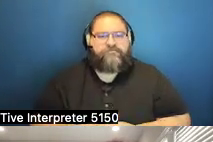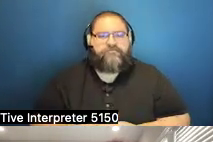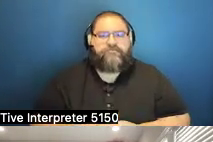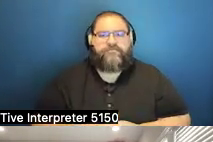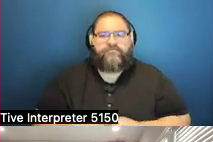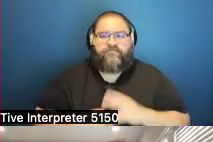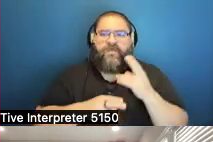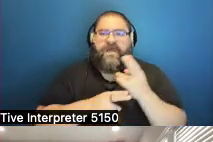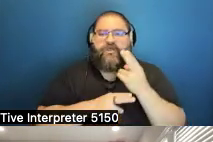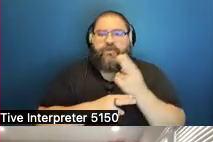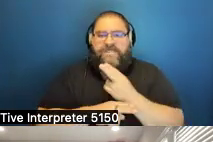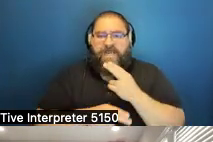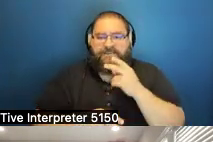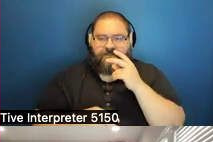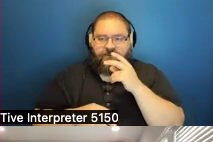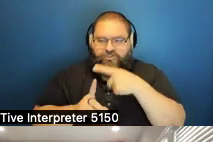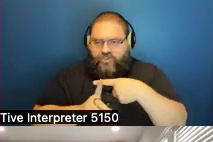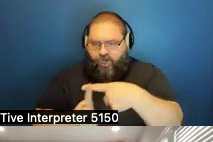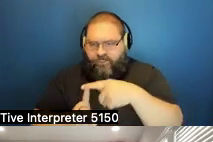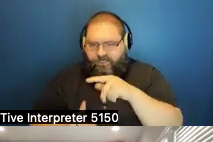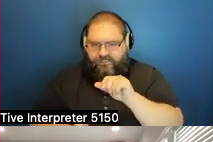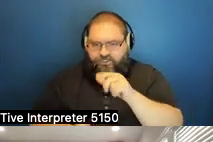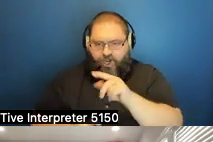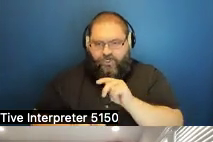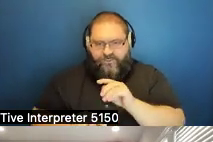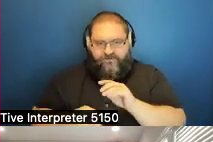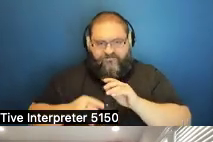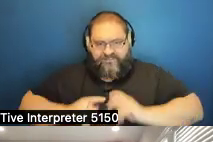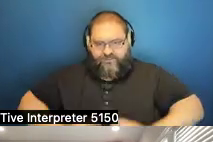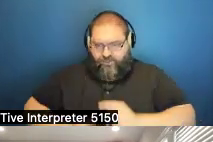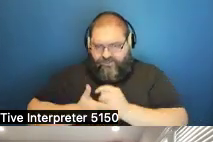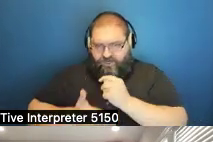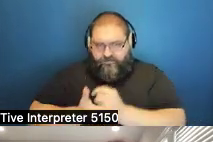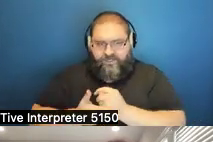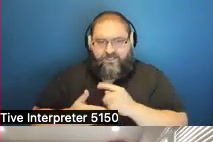targeted physical therapy as a society to strengthen the microg of the lips,